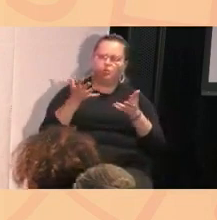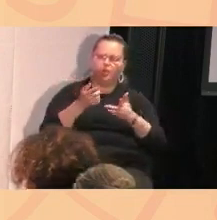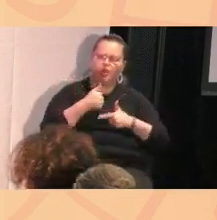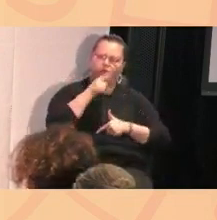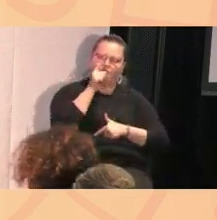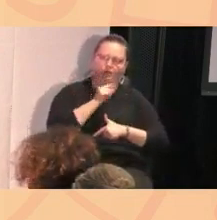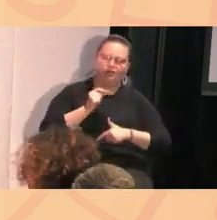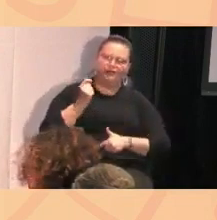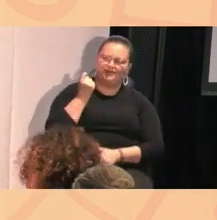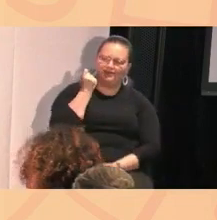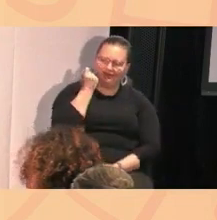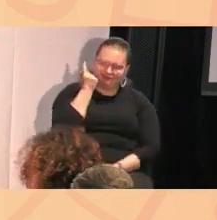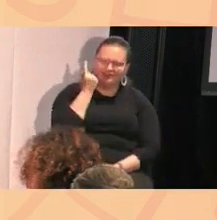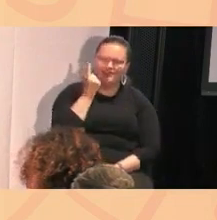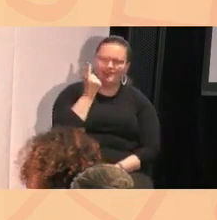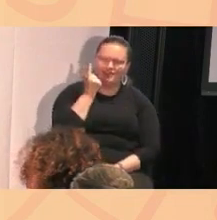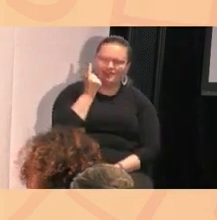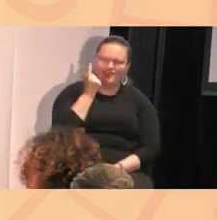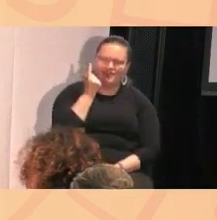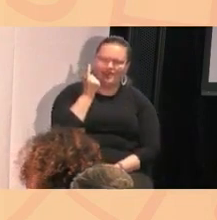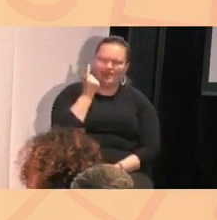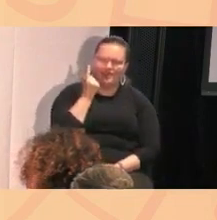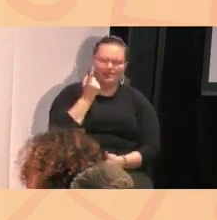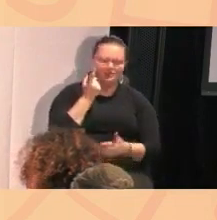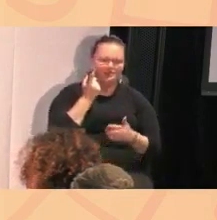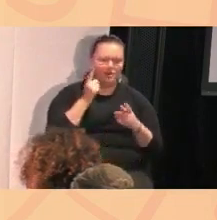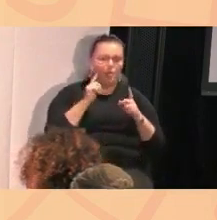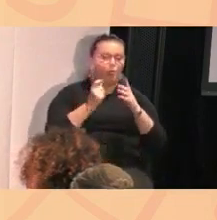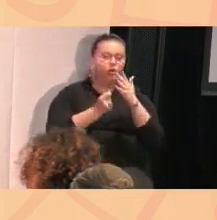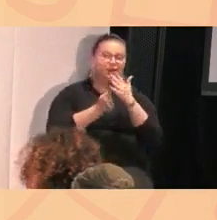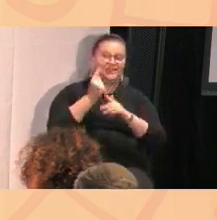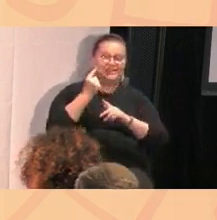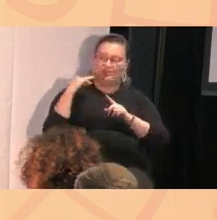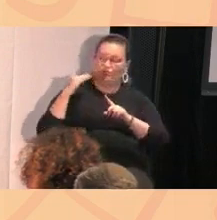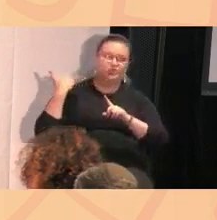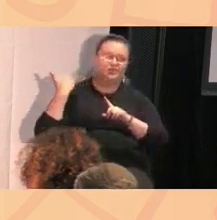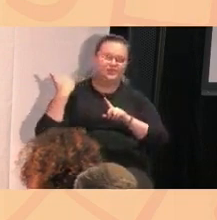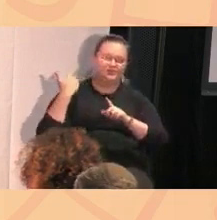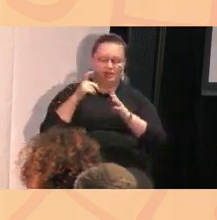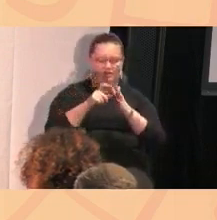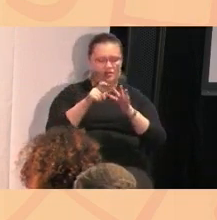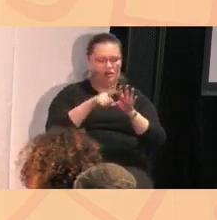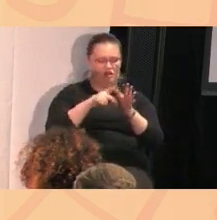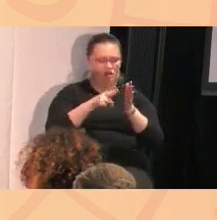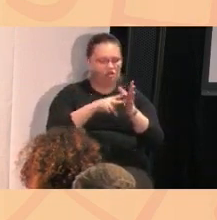You know, and then I feel a lot more comfortable negotiating spaces where